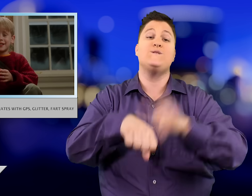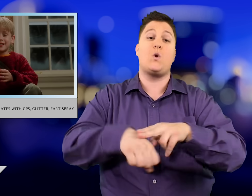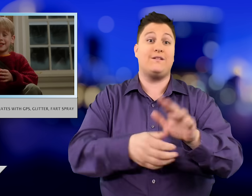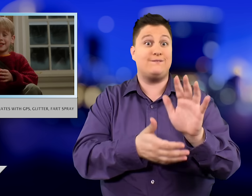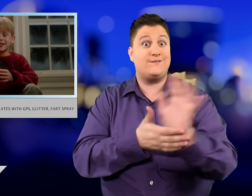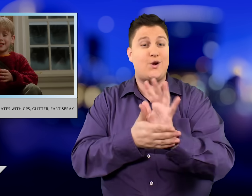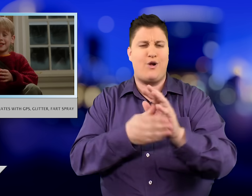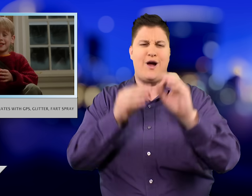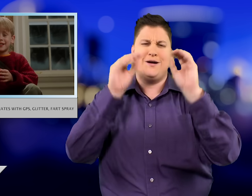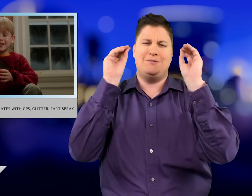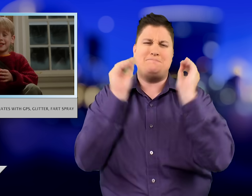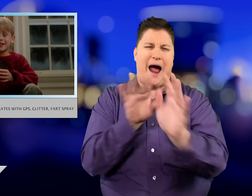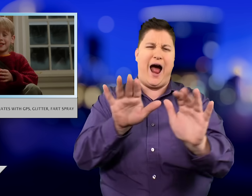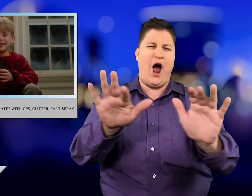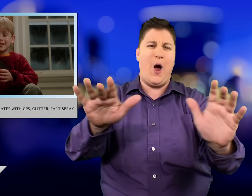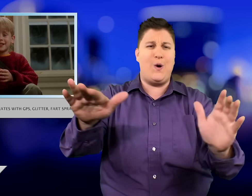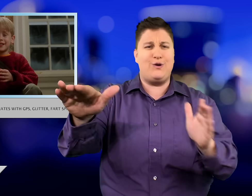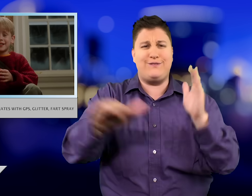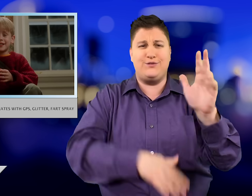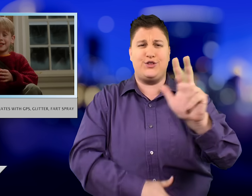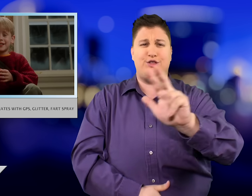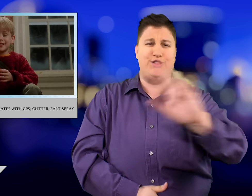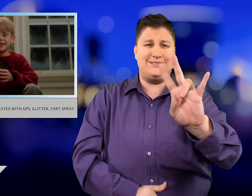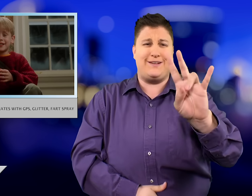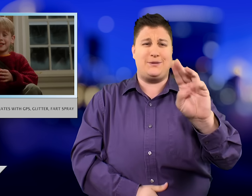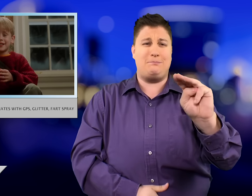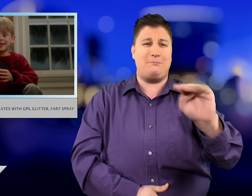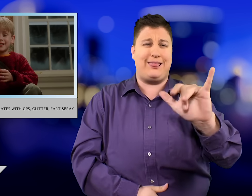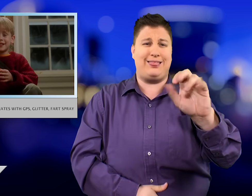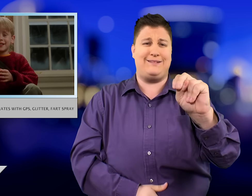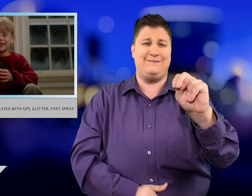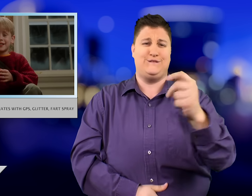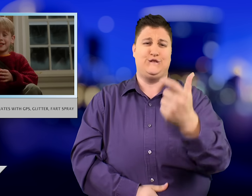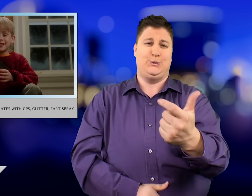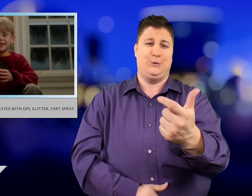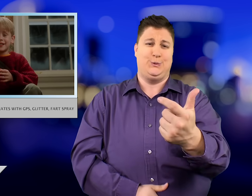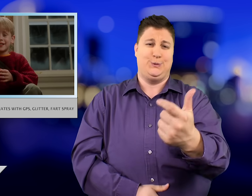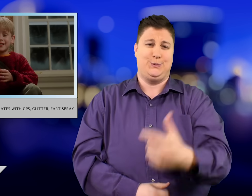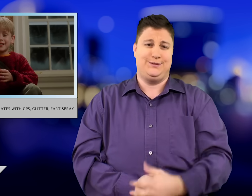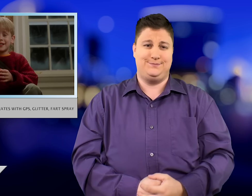No surprise, the video has gone viral with over 37 million views.